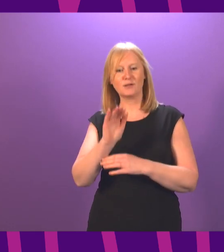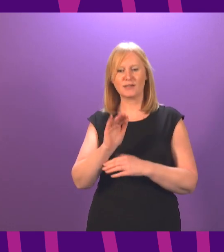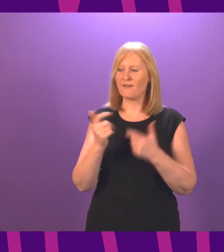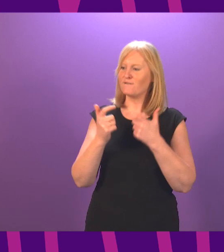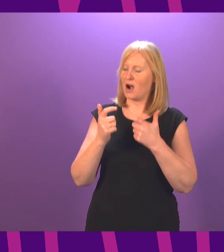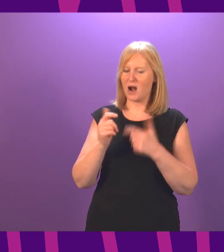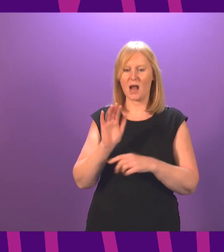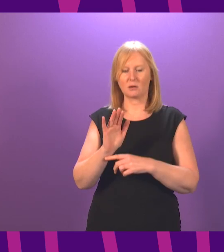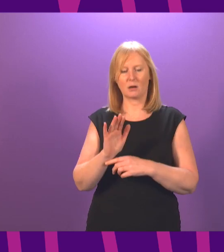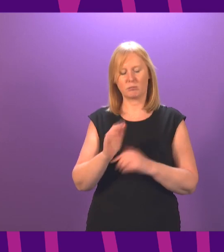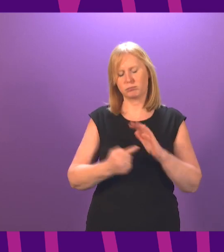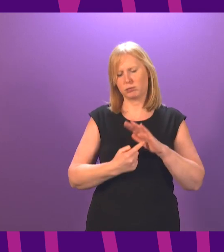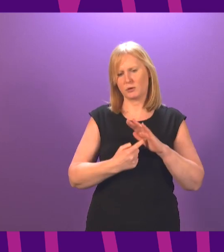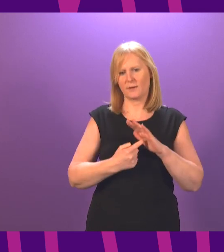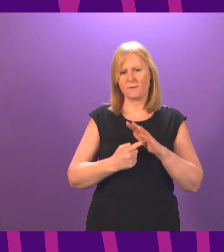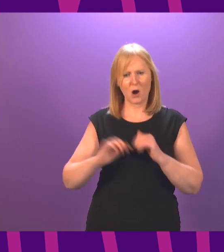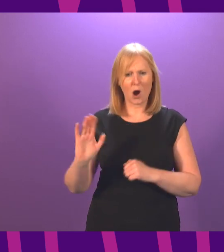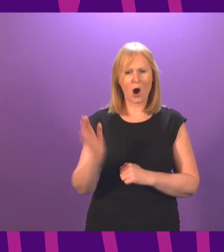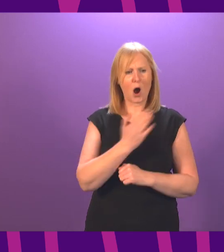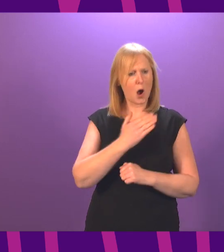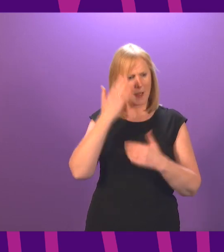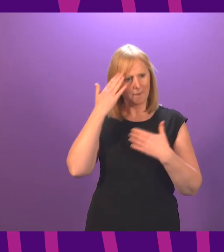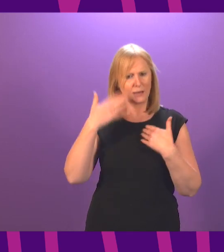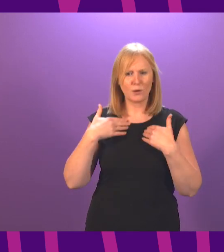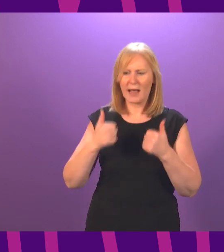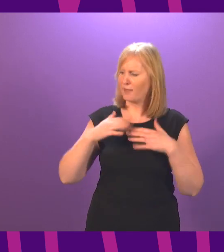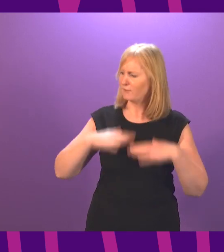is really important for everybody’s mental and physical health, but it is particularly